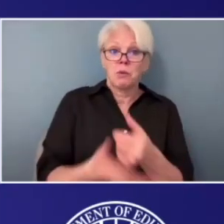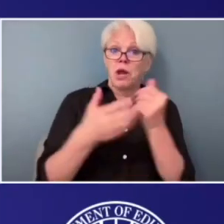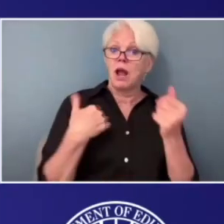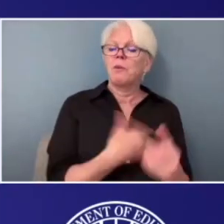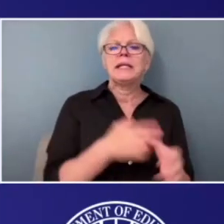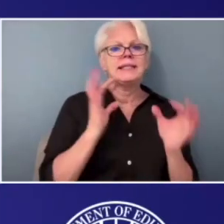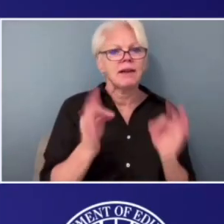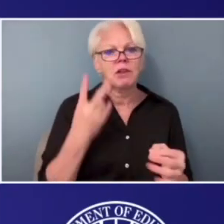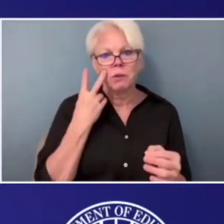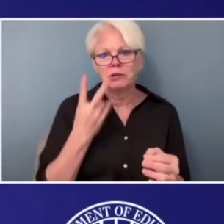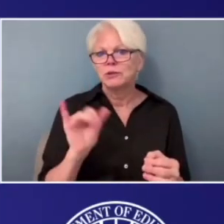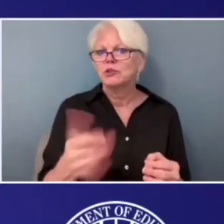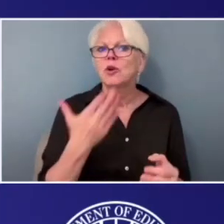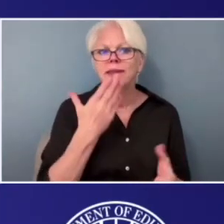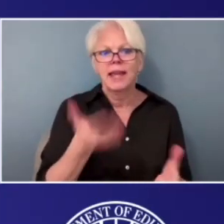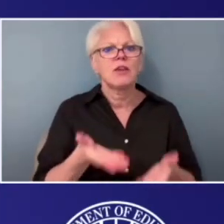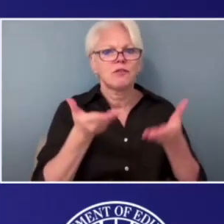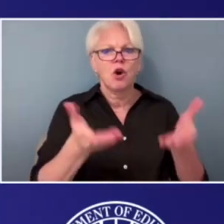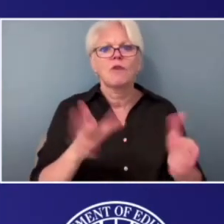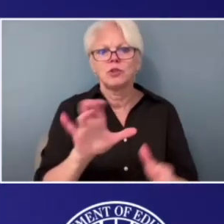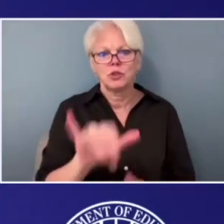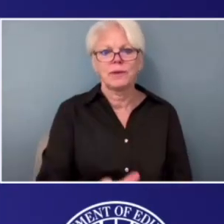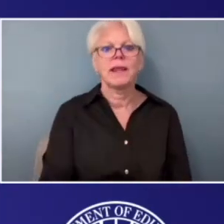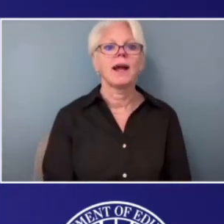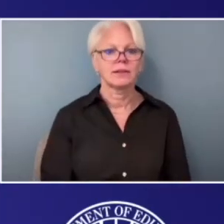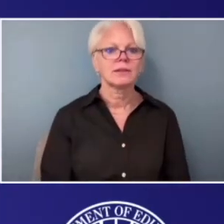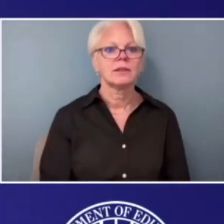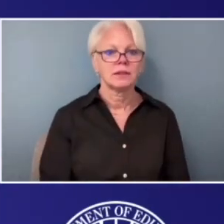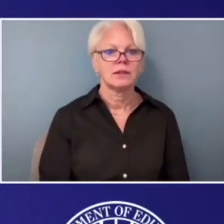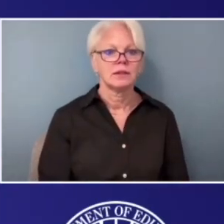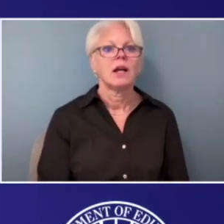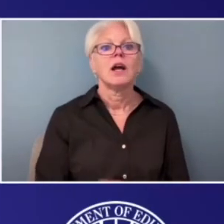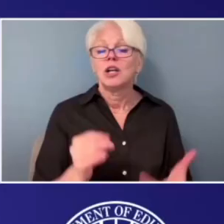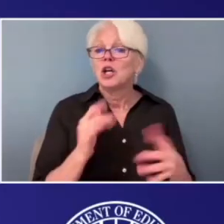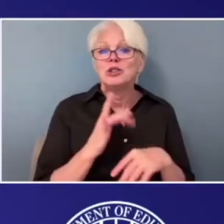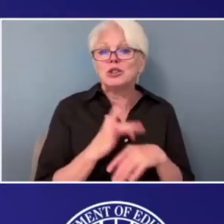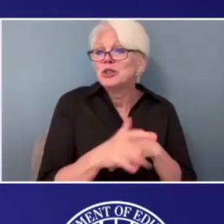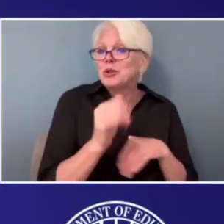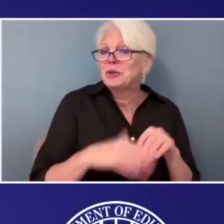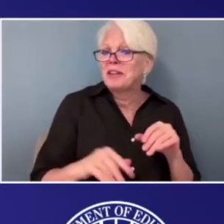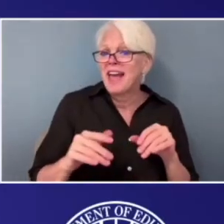So thank you for offering to do that for us. Sooner rather than later, but, you know. Gotcha. Thank you.